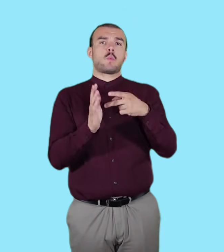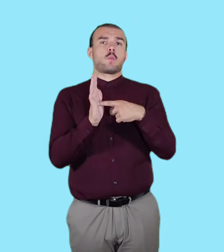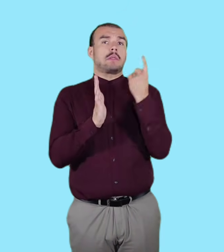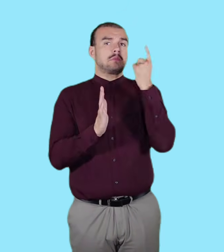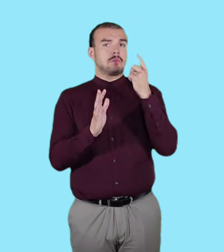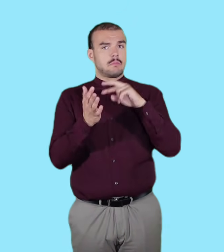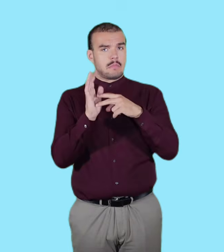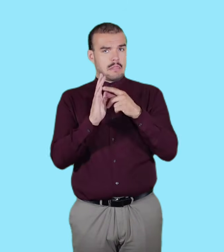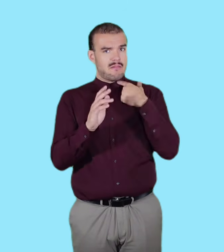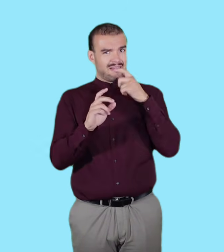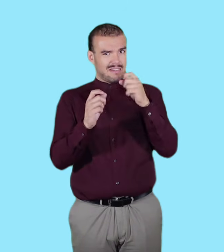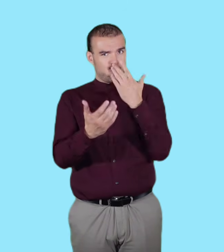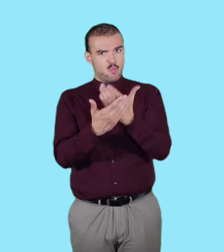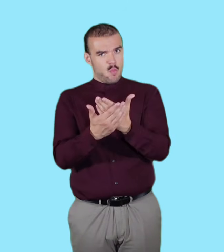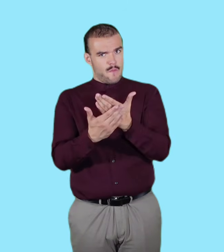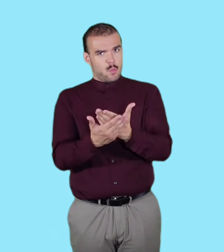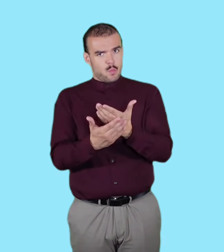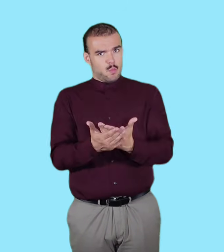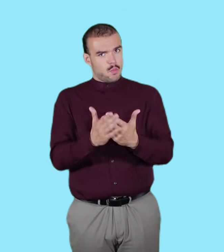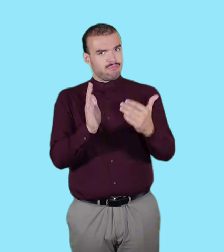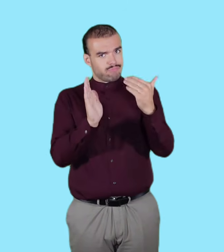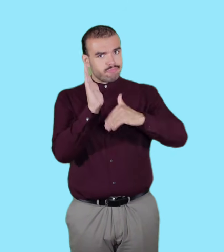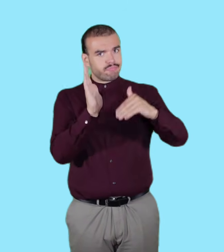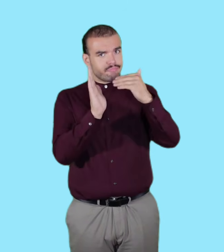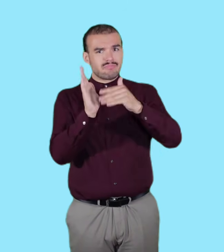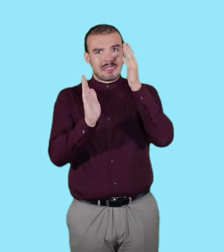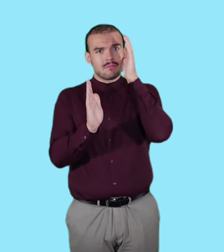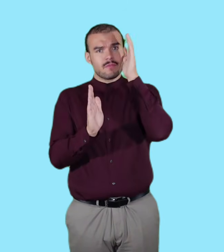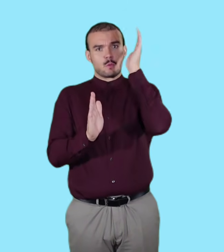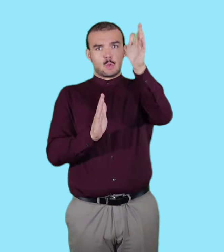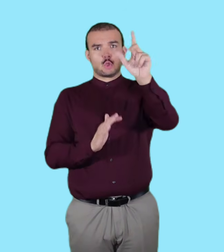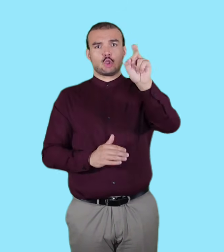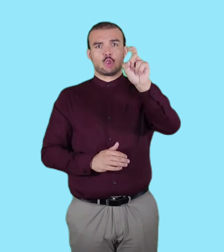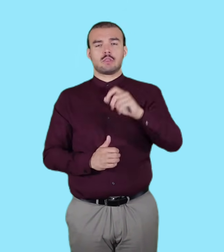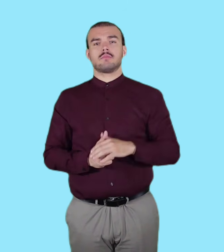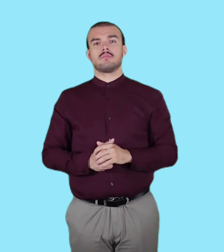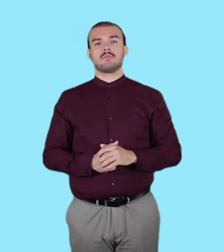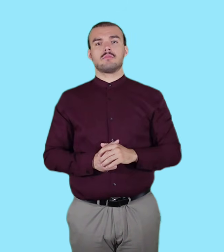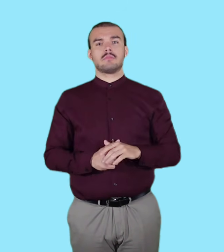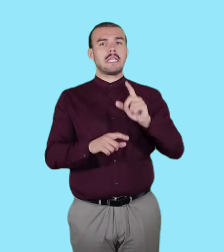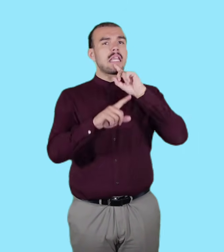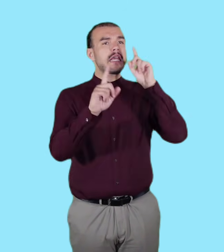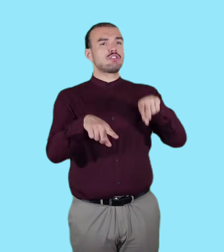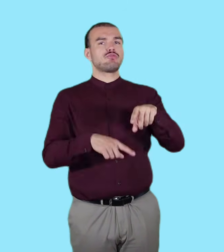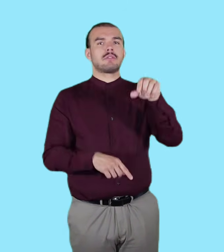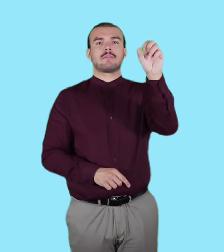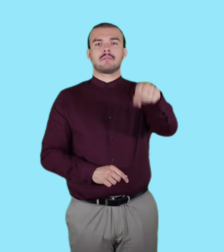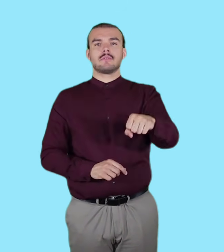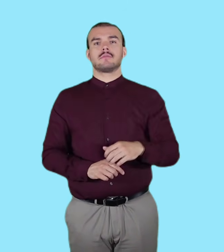do I need to prove my eligibility again in the future? Answer: Yes.